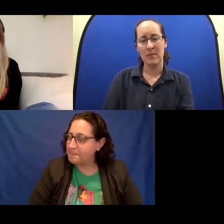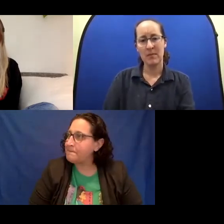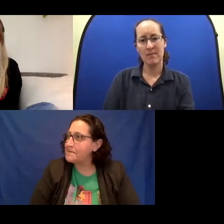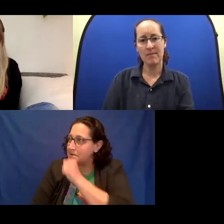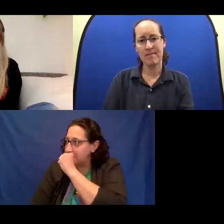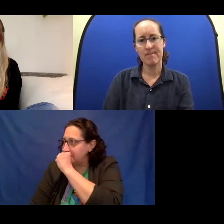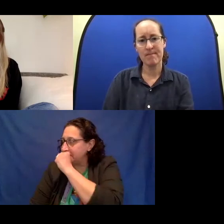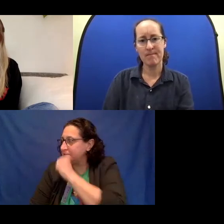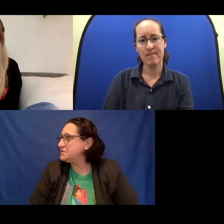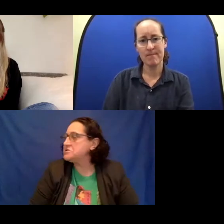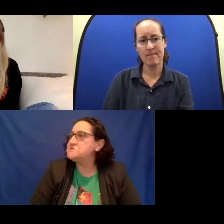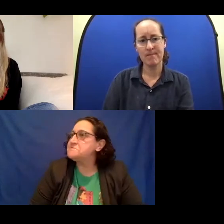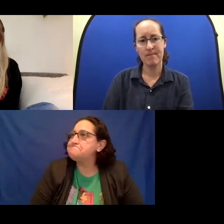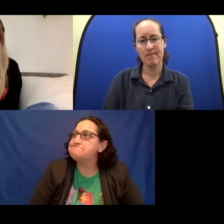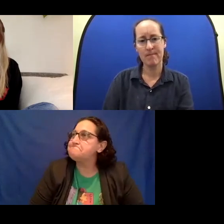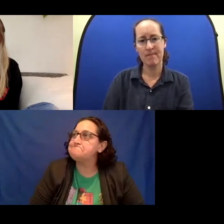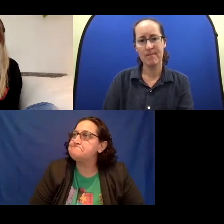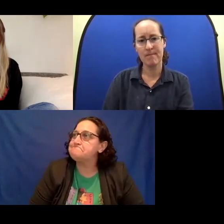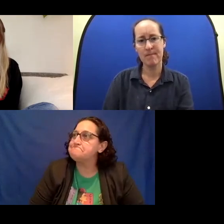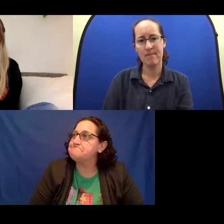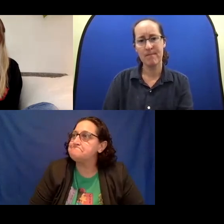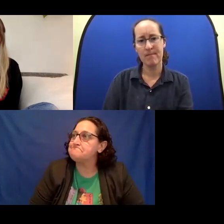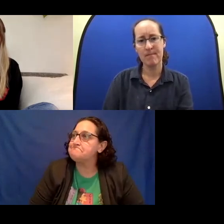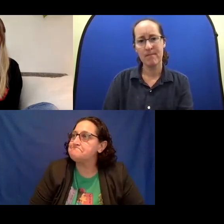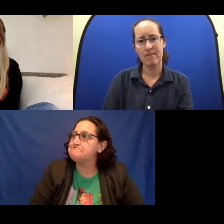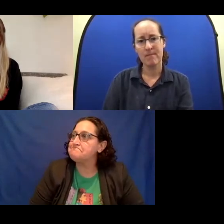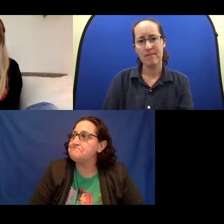Hmm...